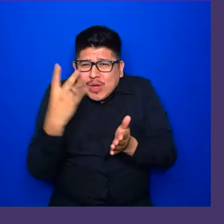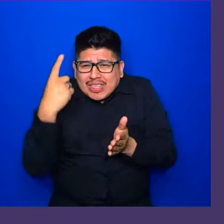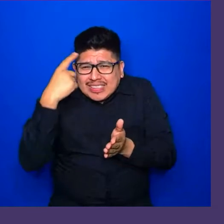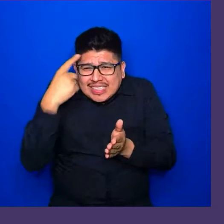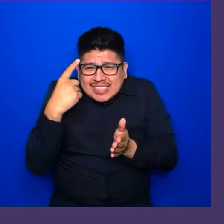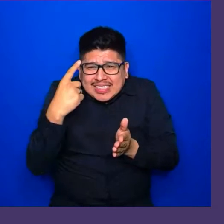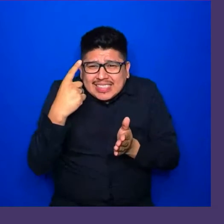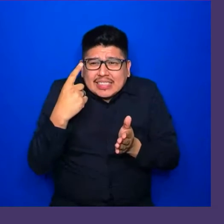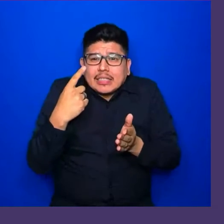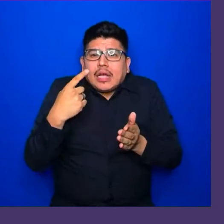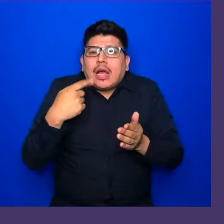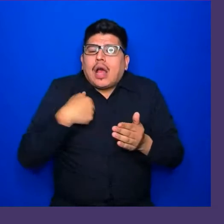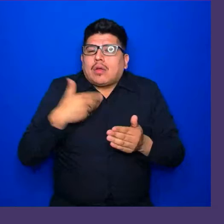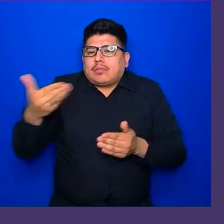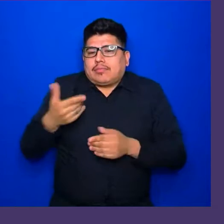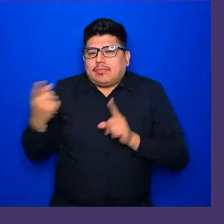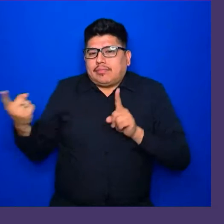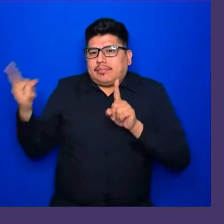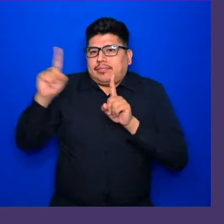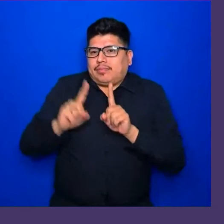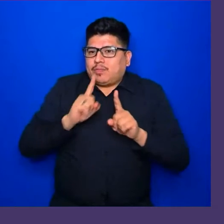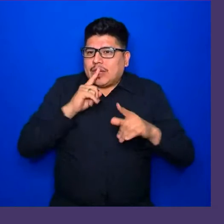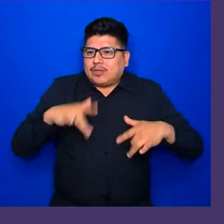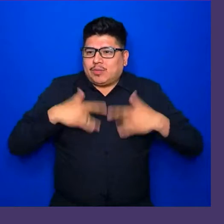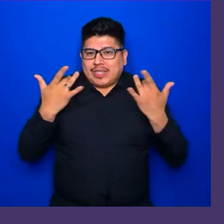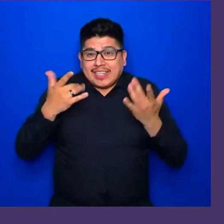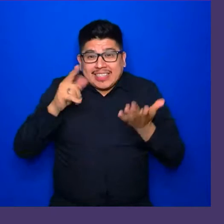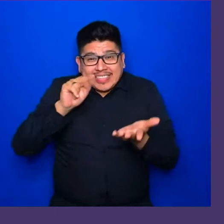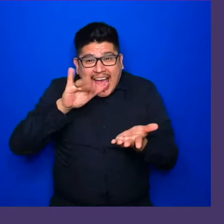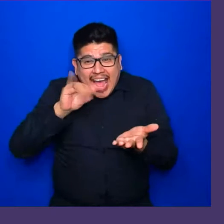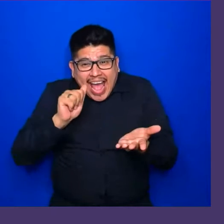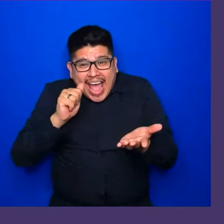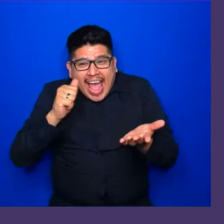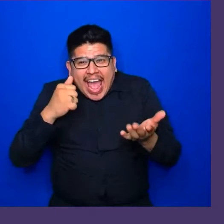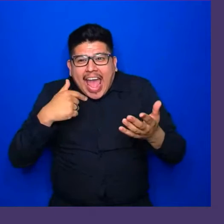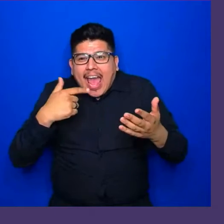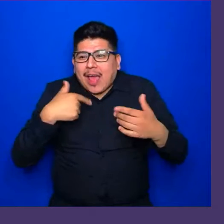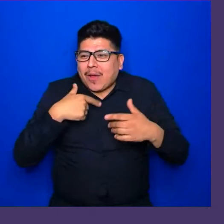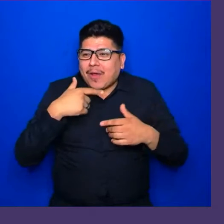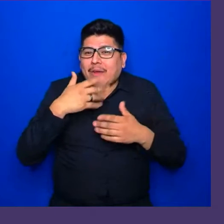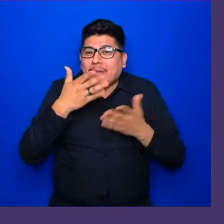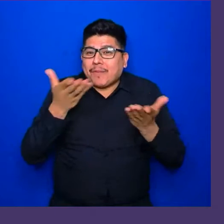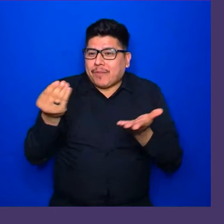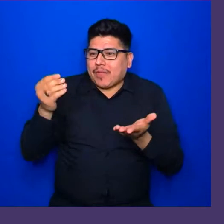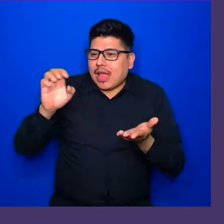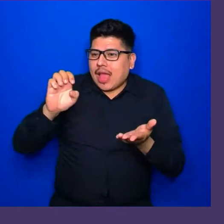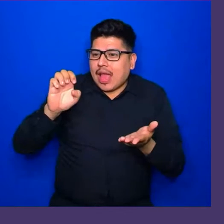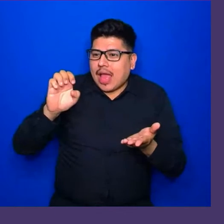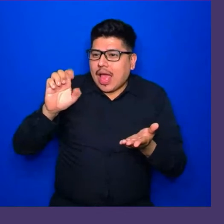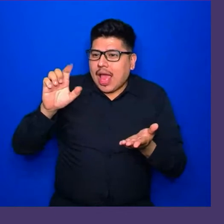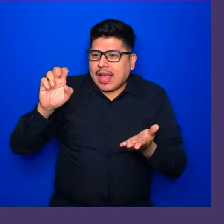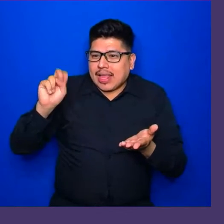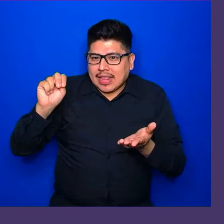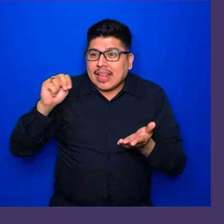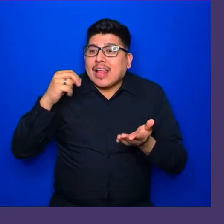Tanya and Ilene, to explore why sub-minimum wages for disabled workers belongs in the past.